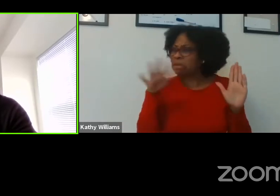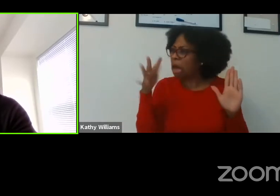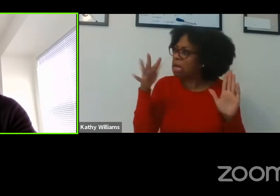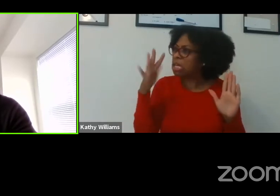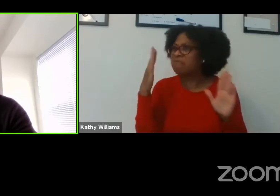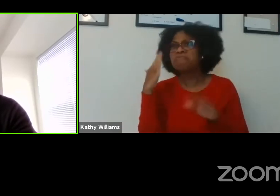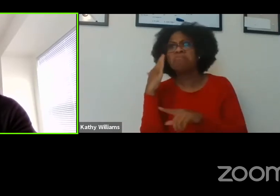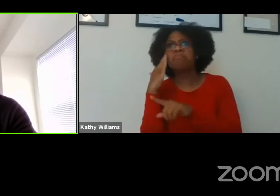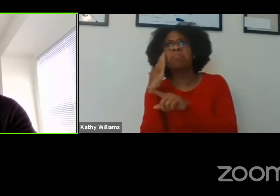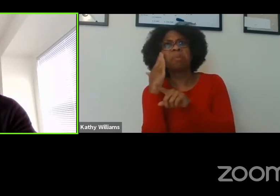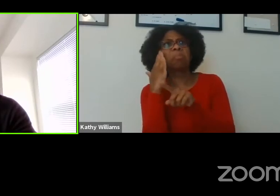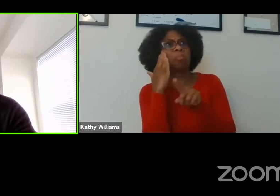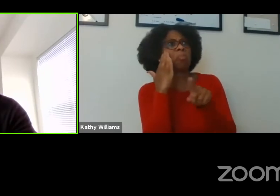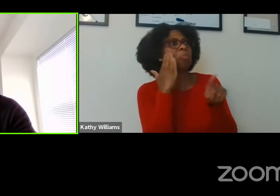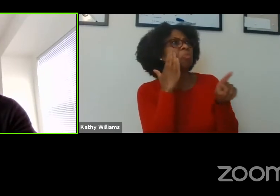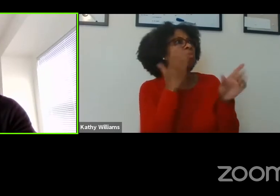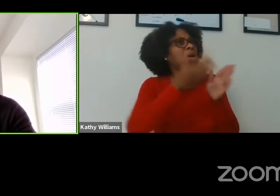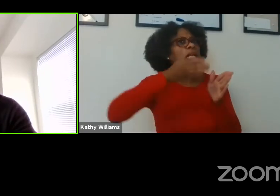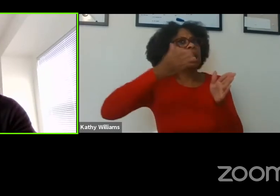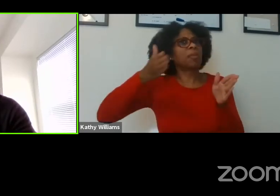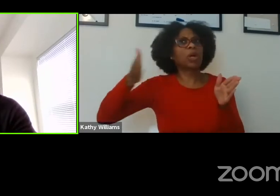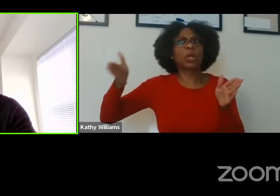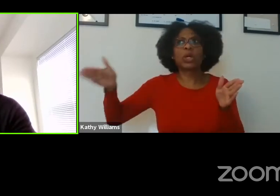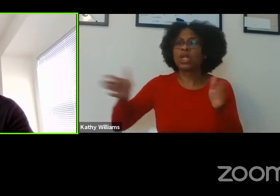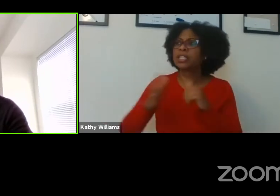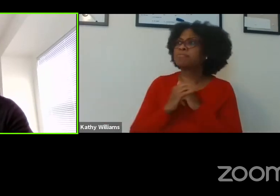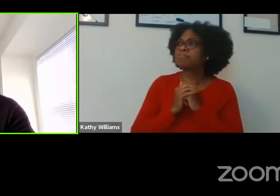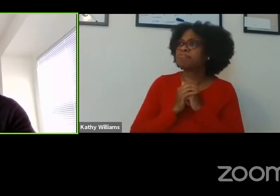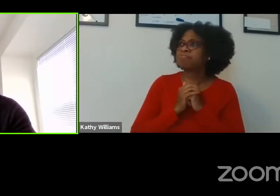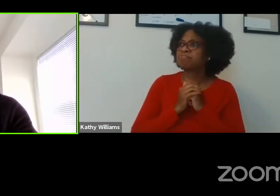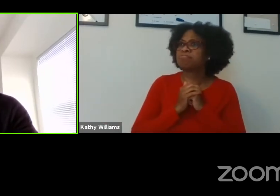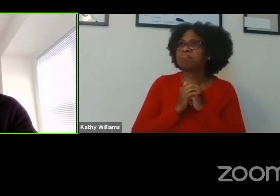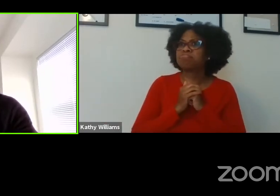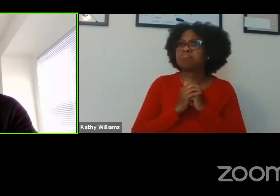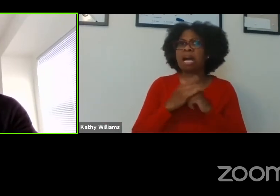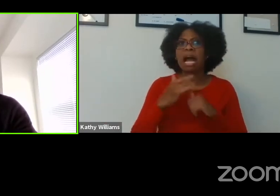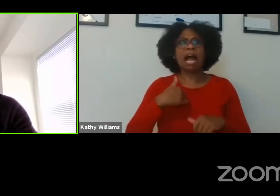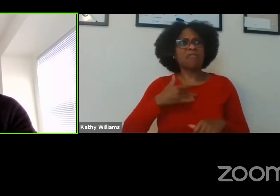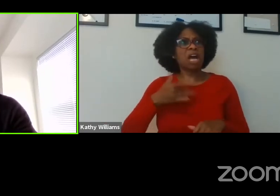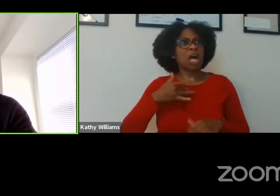and it's a neighborhood that we had stayed in previously, and so I was like okay, I am still okay.